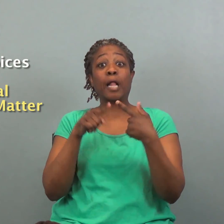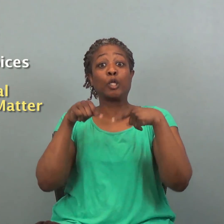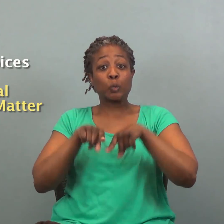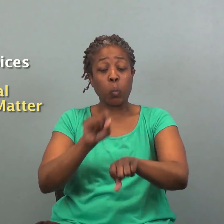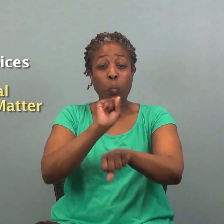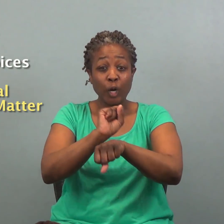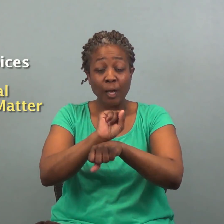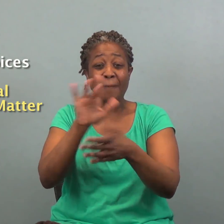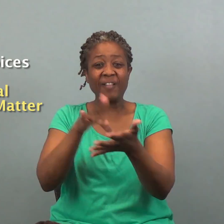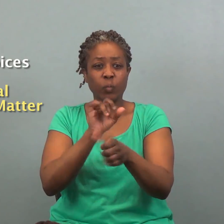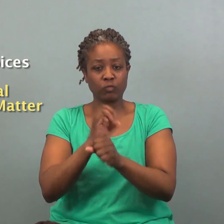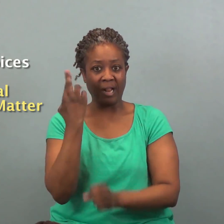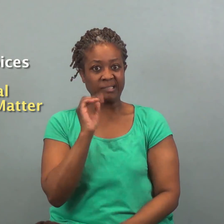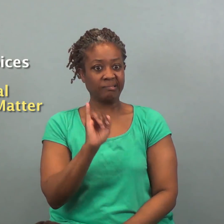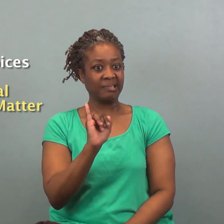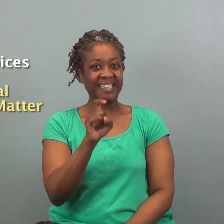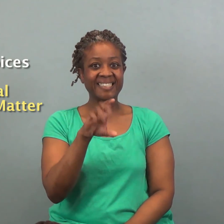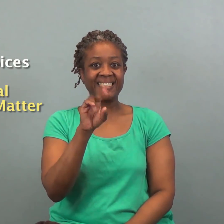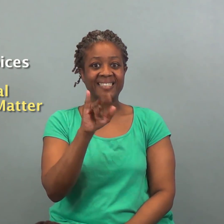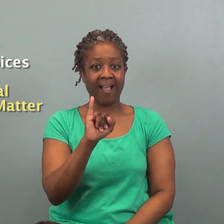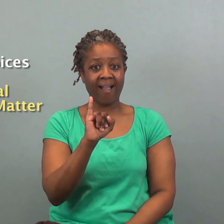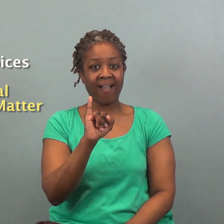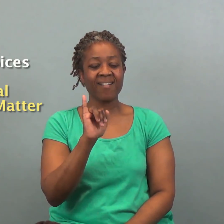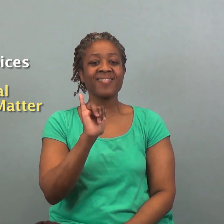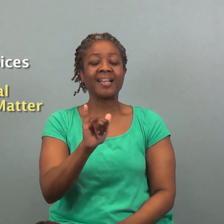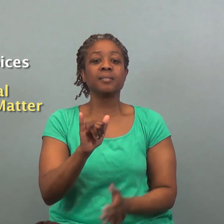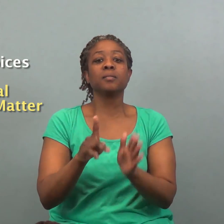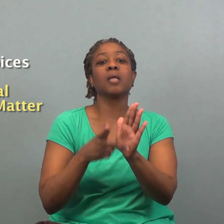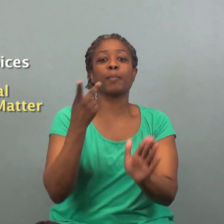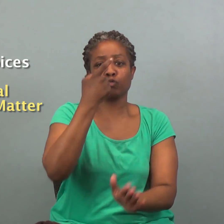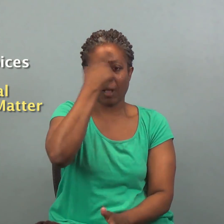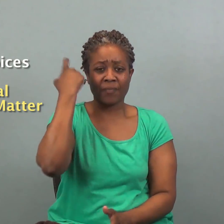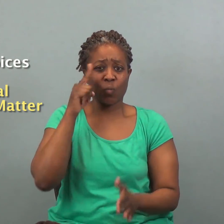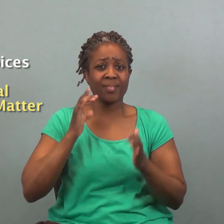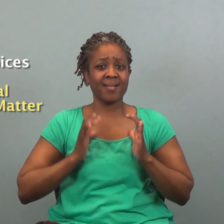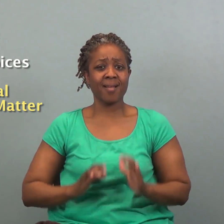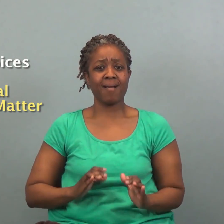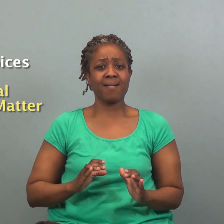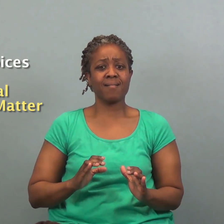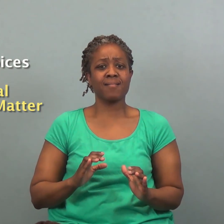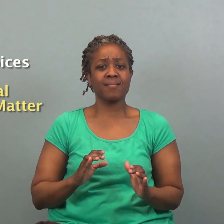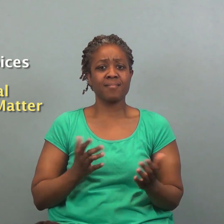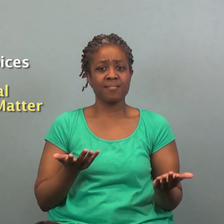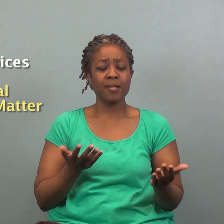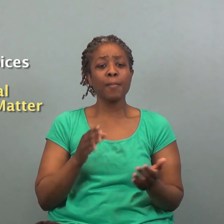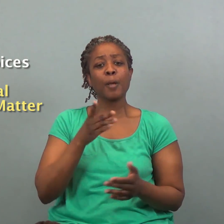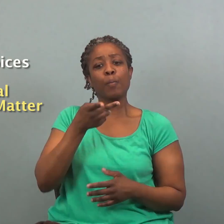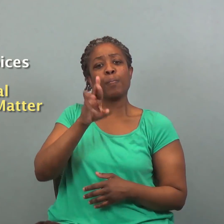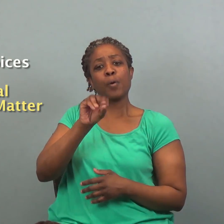make the request to have one brought in to team with you. If you realize mid-assignment that a CDI is necessary for communication ease, that's doubly traumatizing for the client.